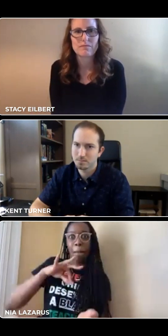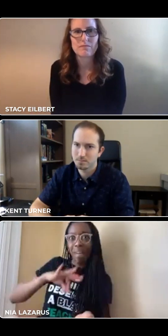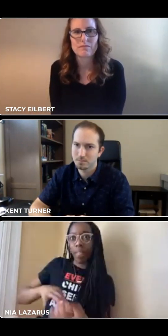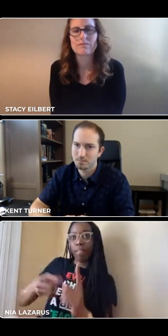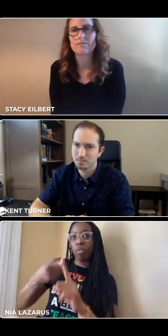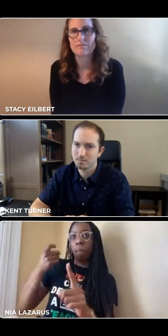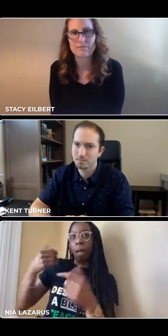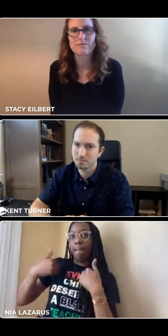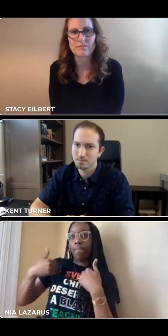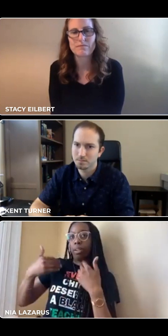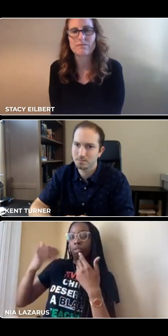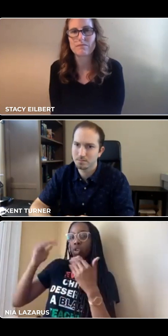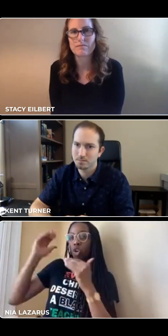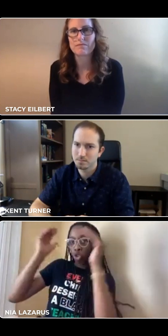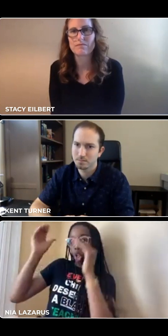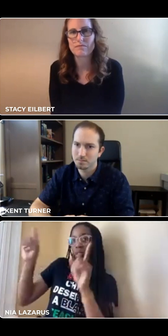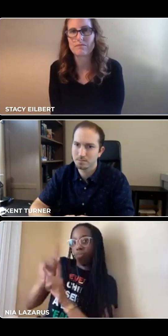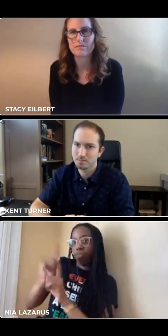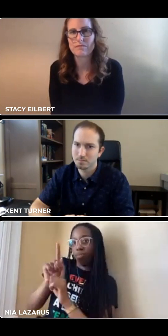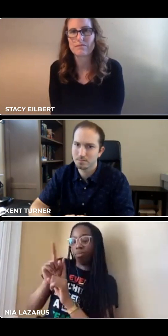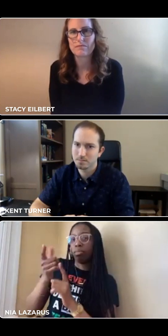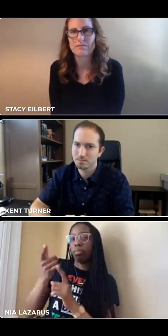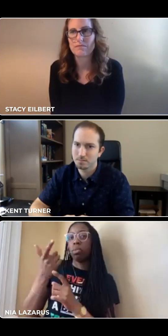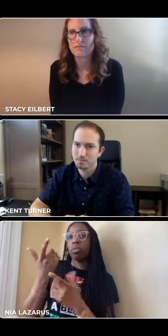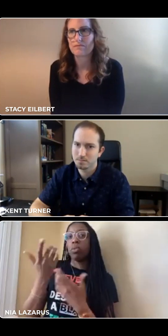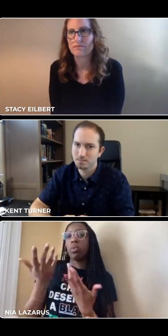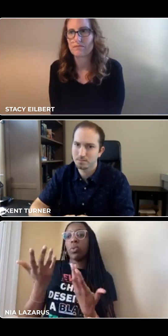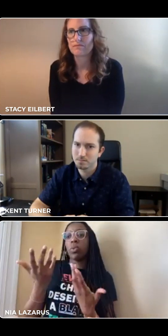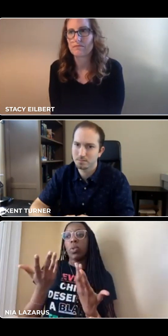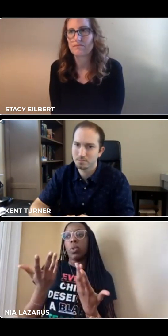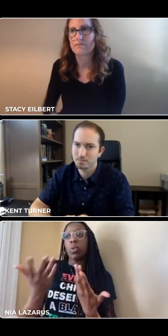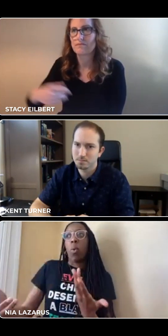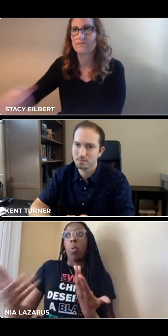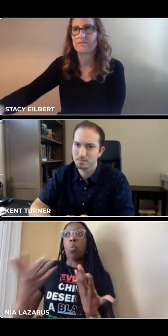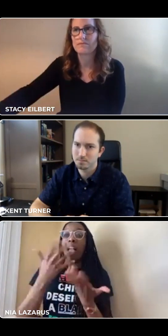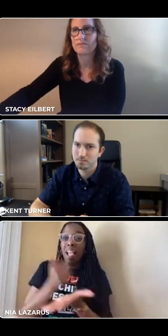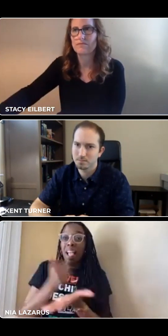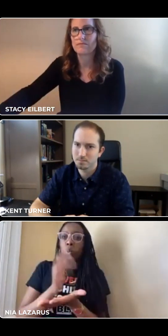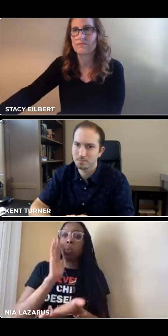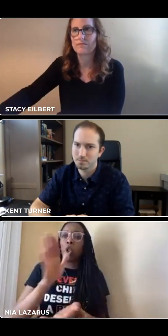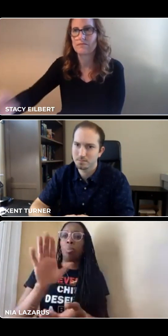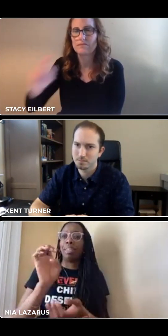be able to provide them support when they benefit from having those nearby adult prompts.